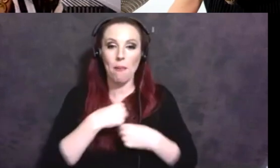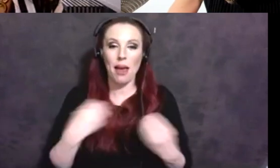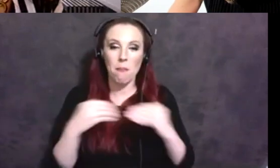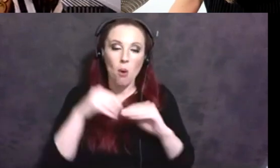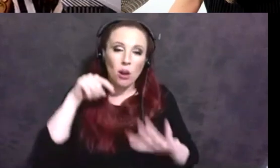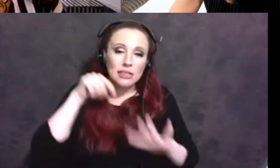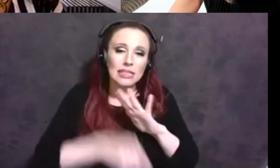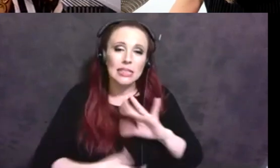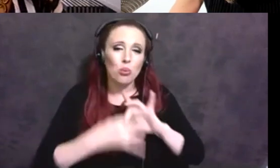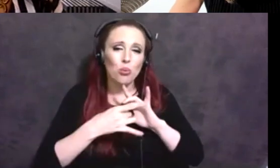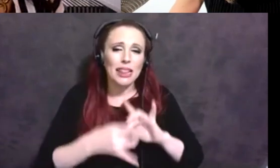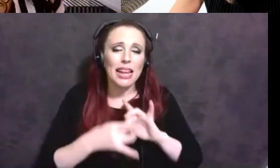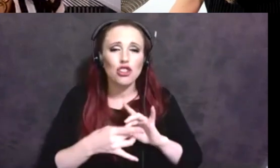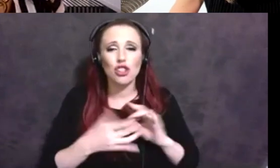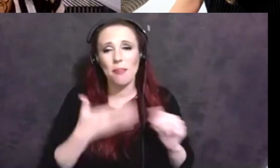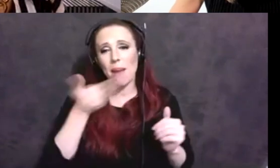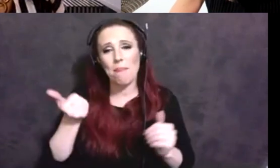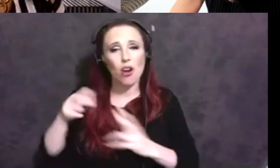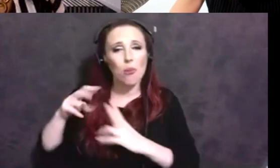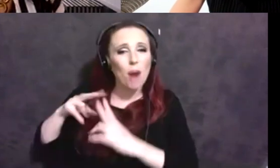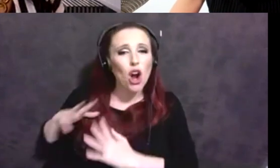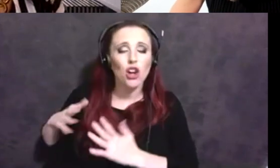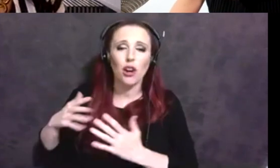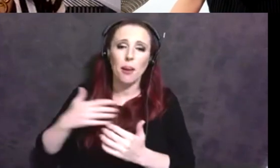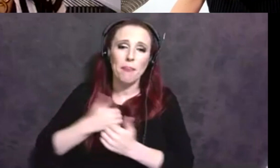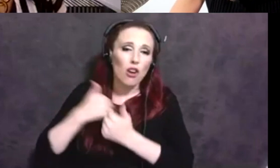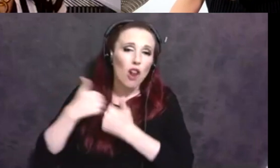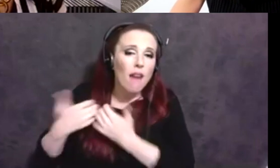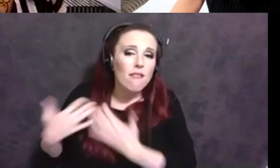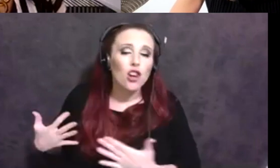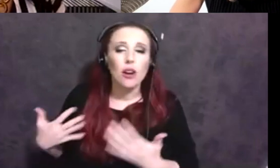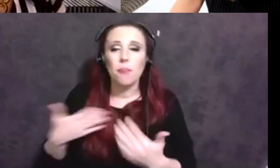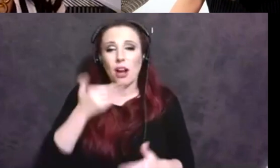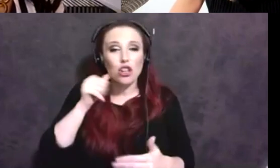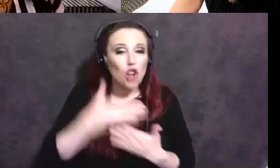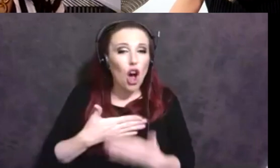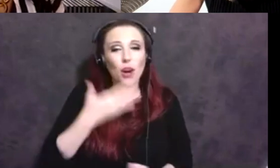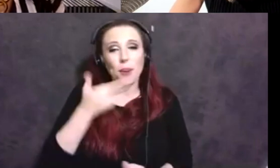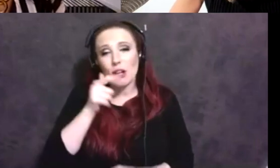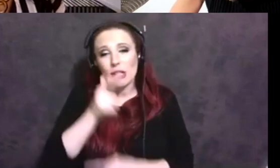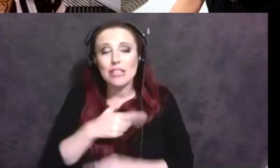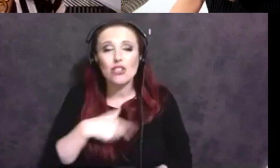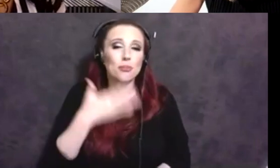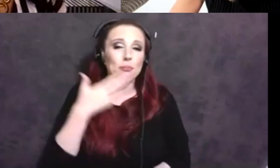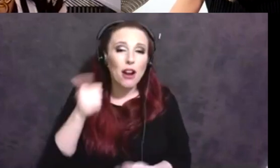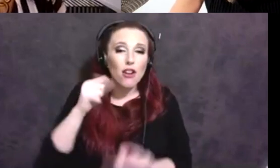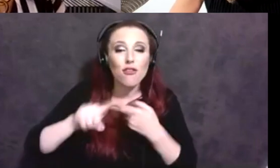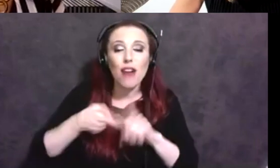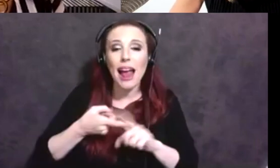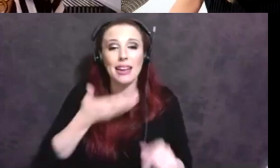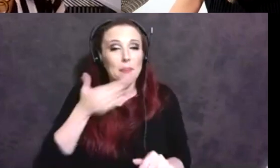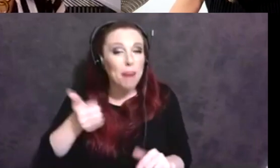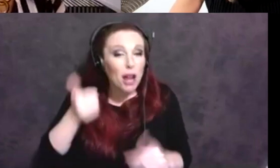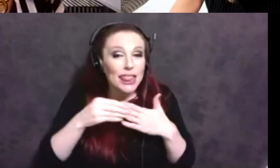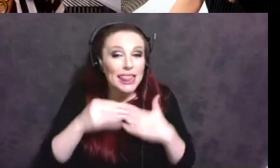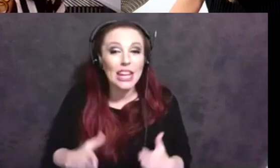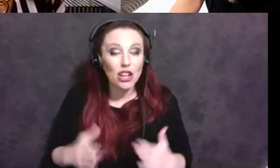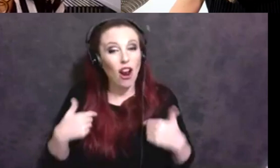work, not only do I feel better connected to myself, but it has helped me to create